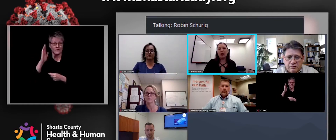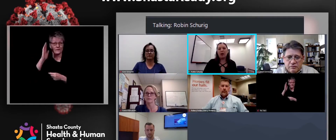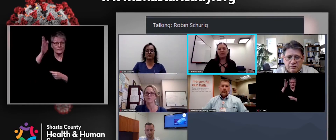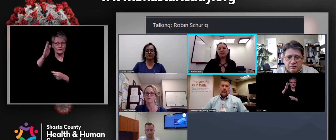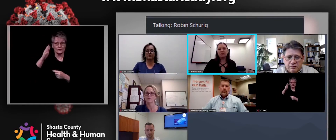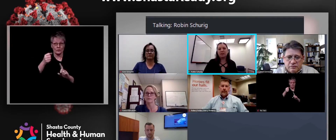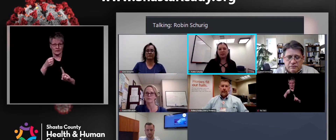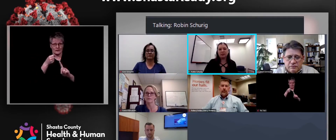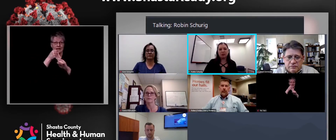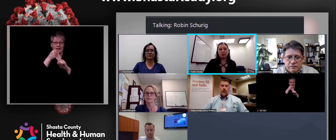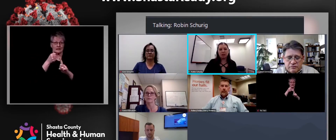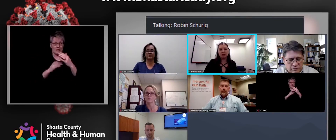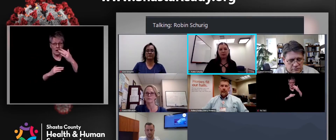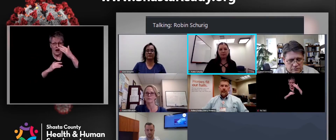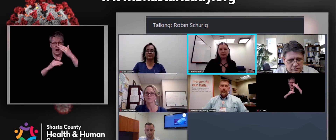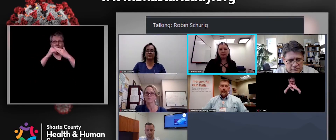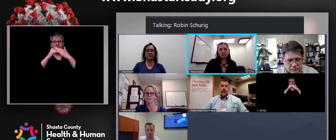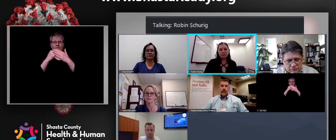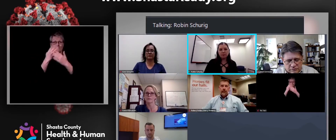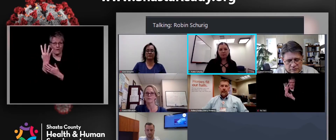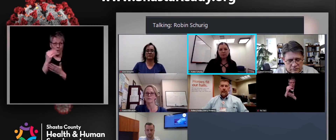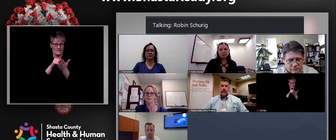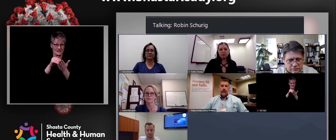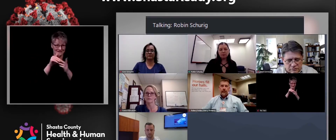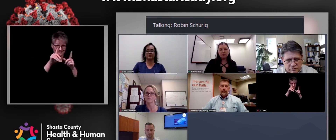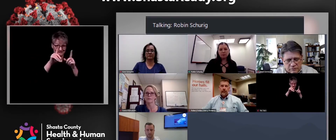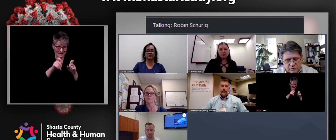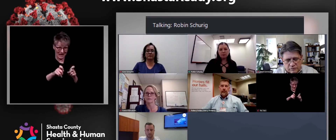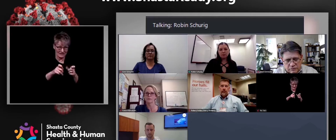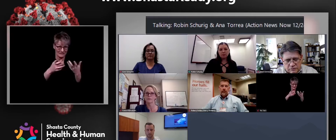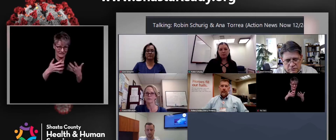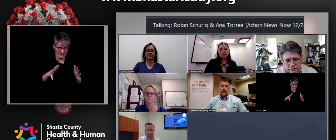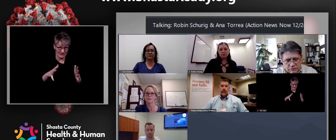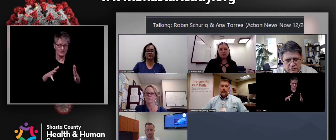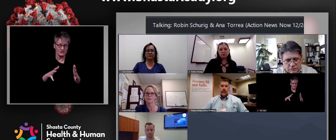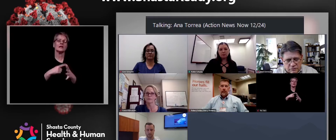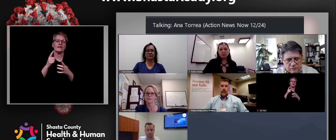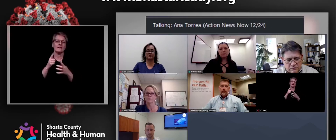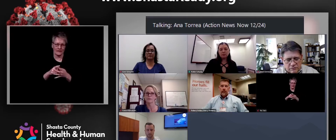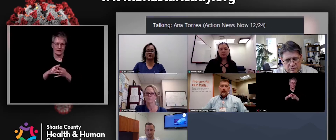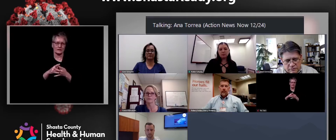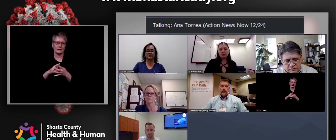but the content of the tiers doesn't change. Okay. So just to clarify, so like you mentioned,